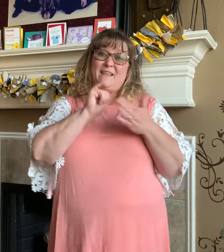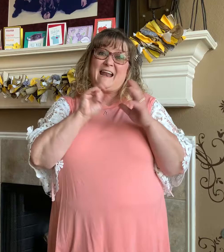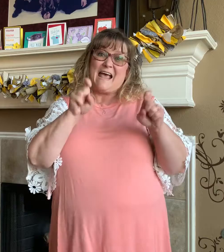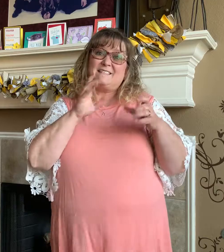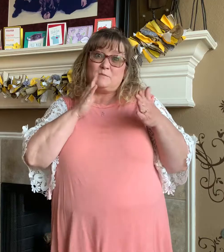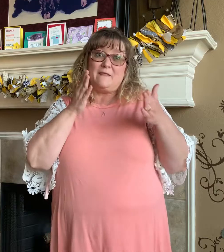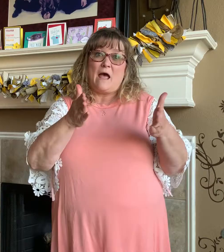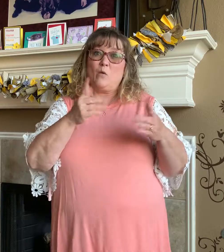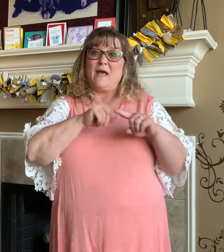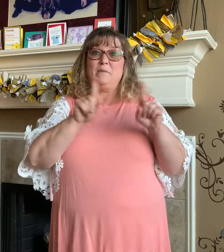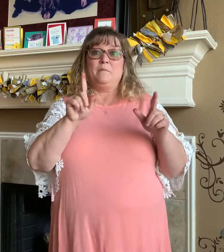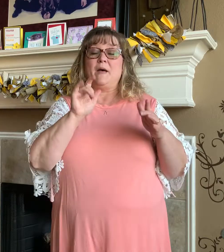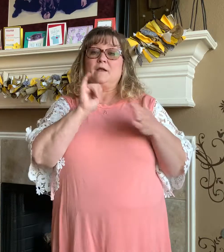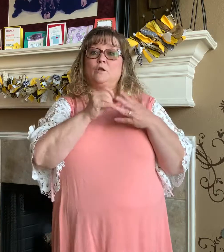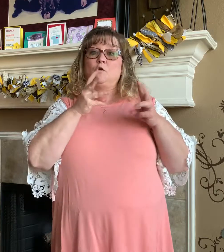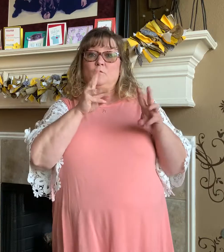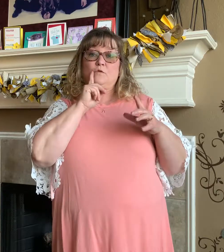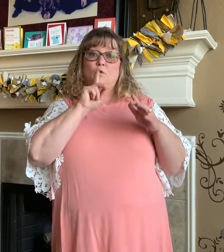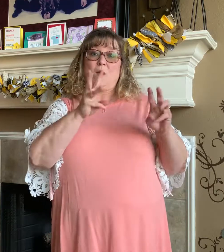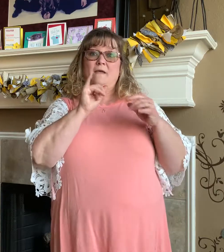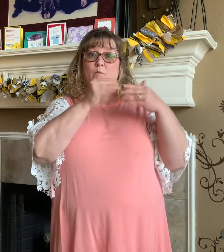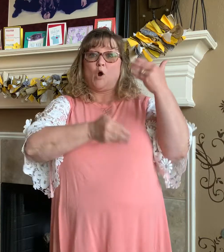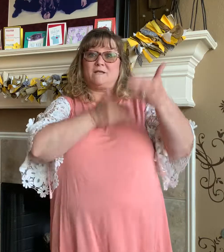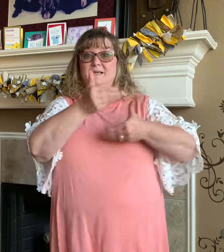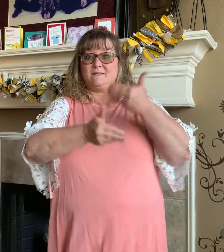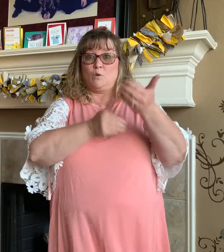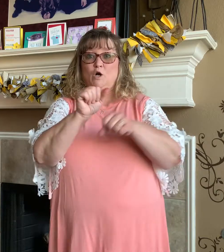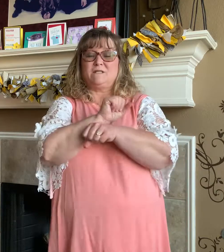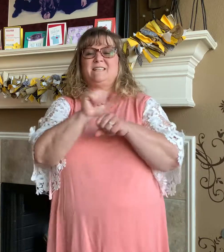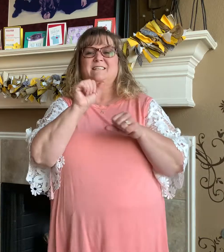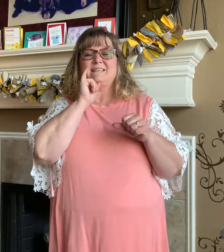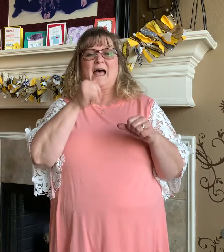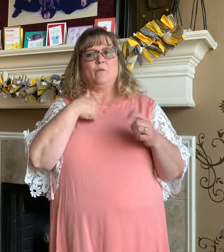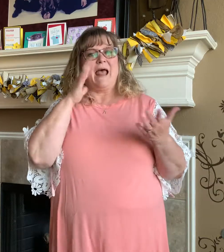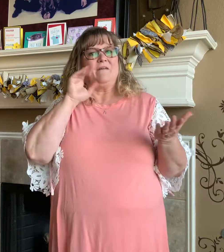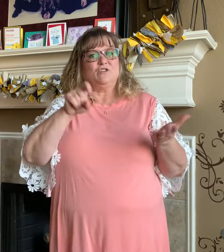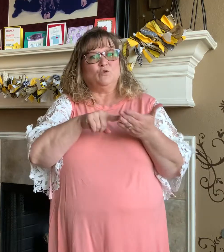that it has to be that way but the way the process works is I would have to